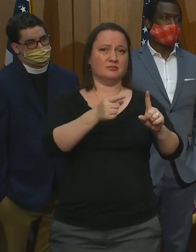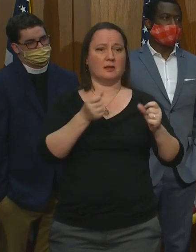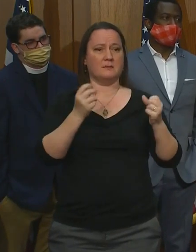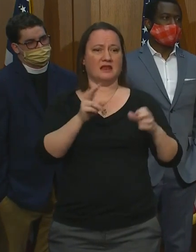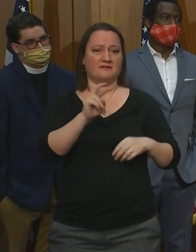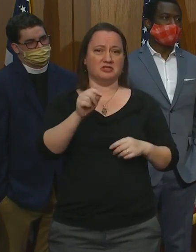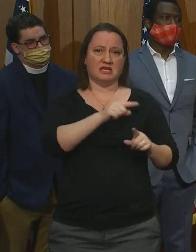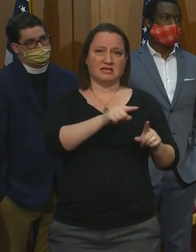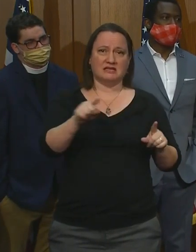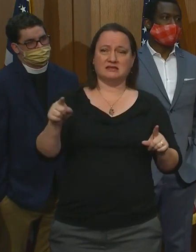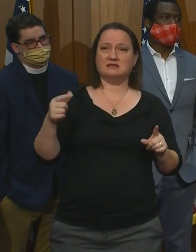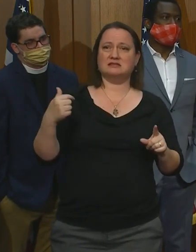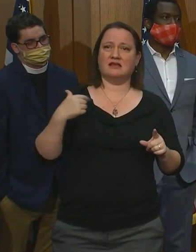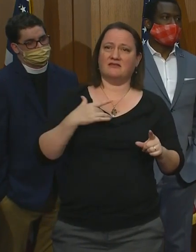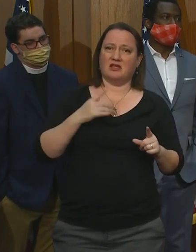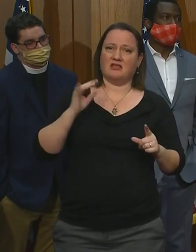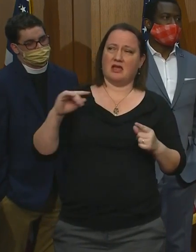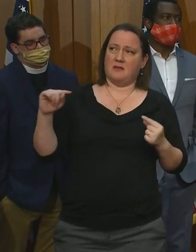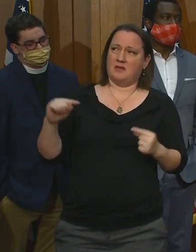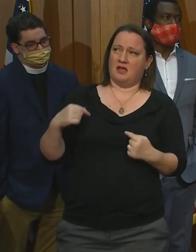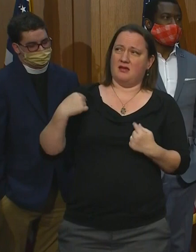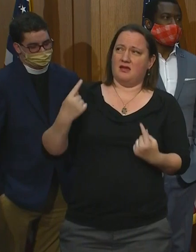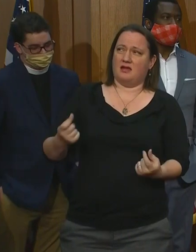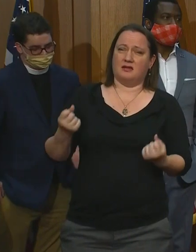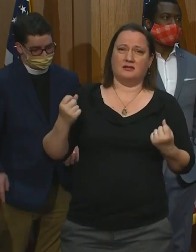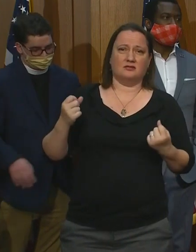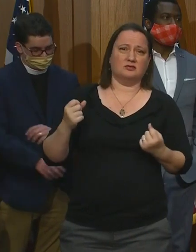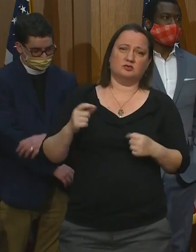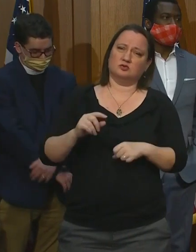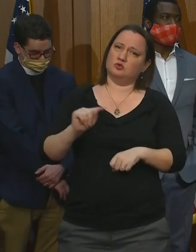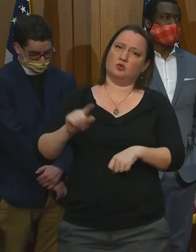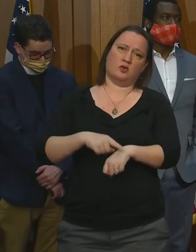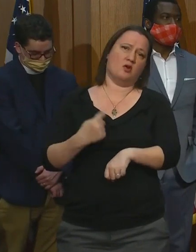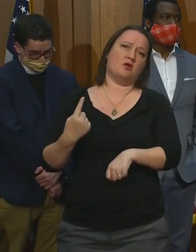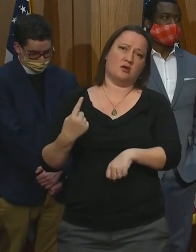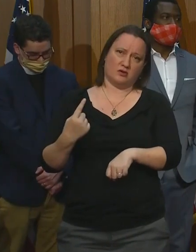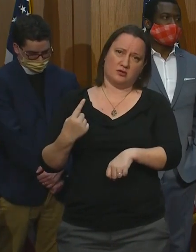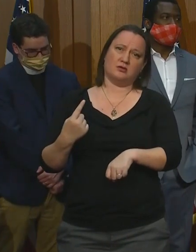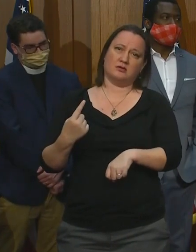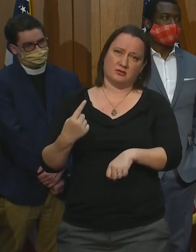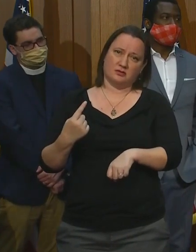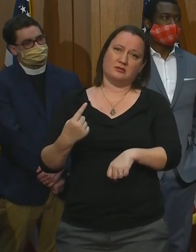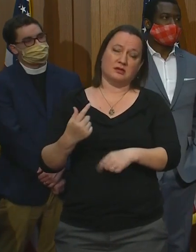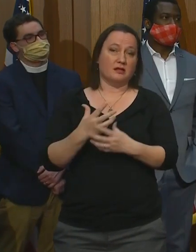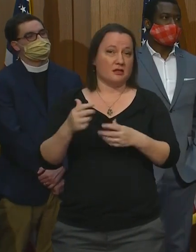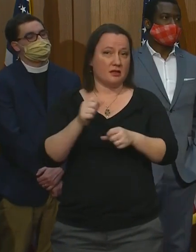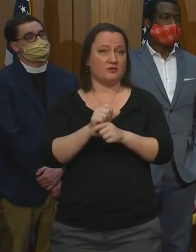HEAL THE PAIN THAT SO MANY VIRGINIANS HAVE BEEN FEELING